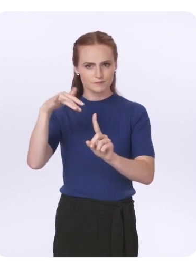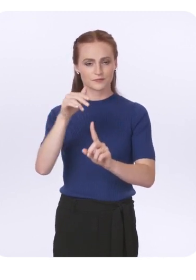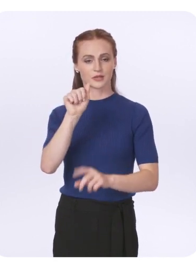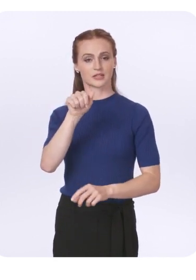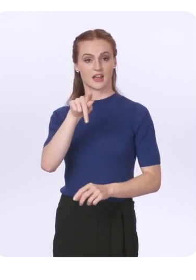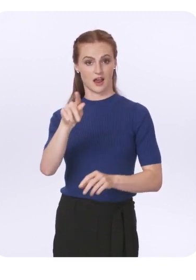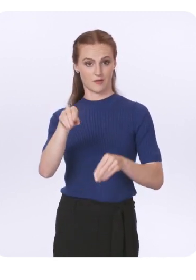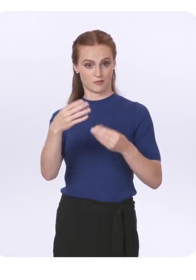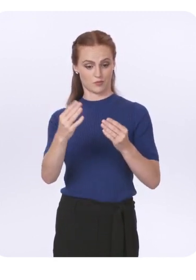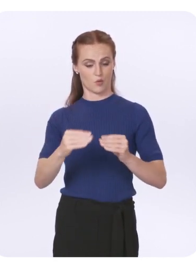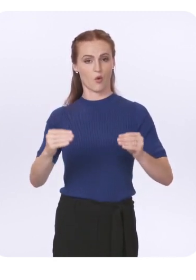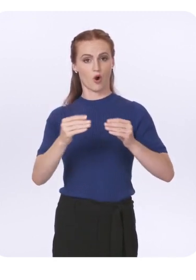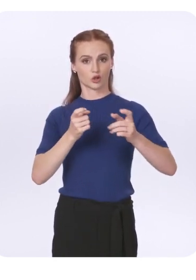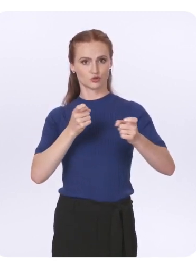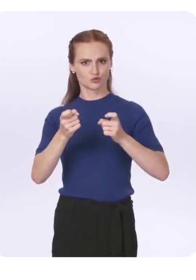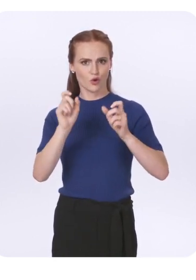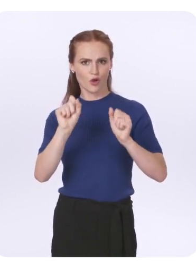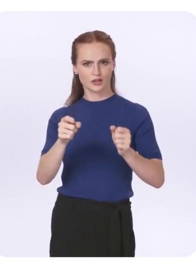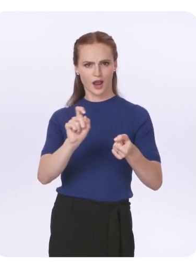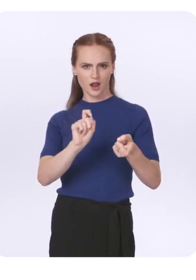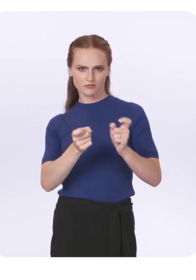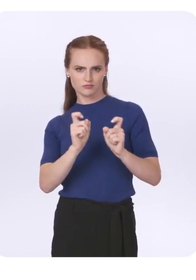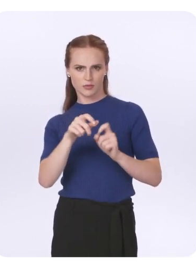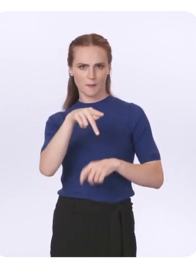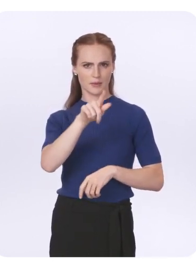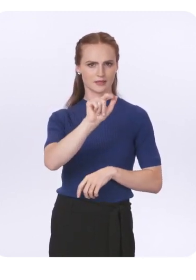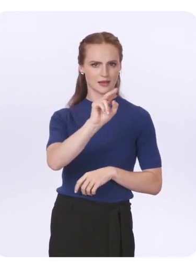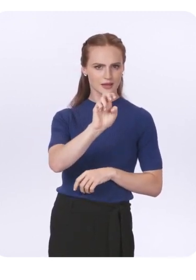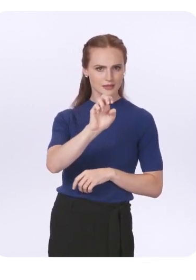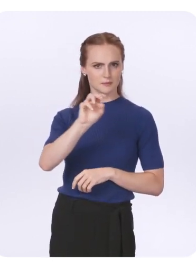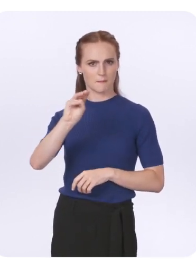As the demo reveals, each item is accurately labeled.